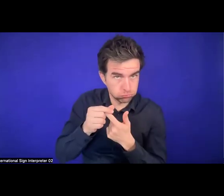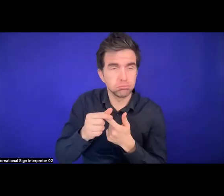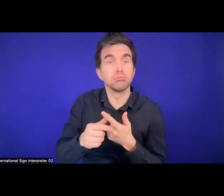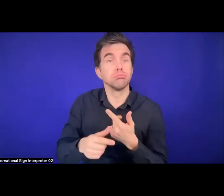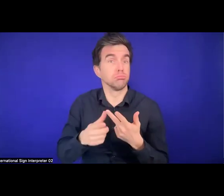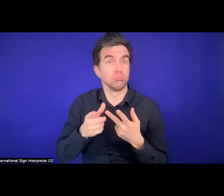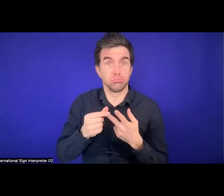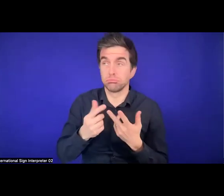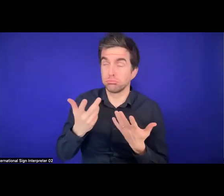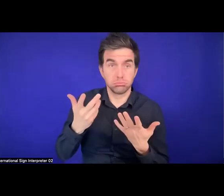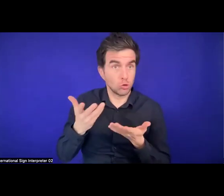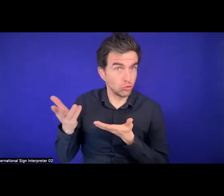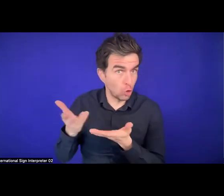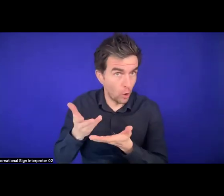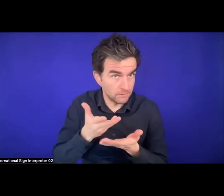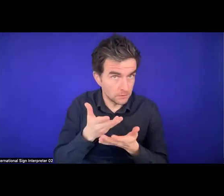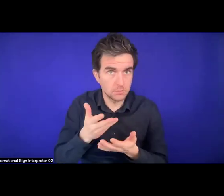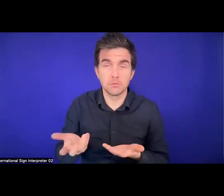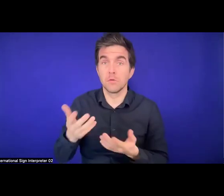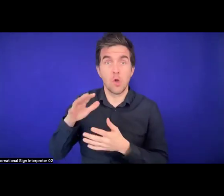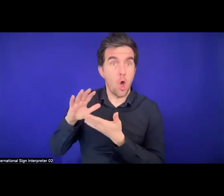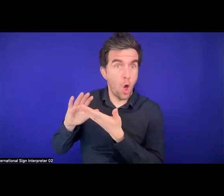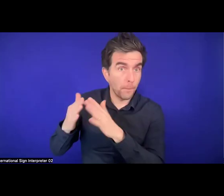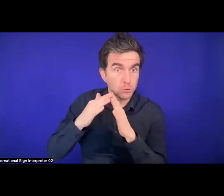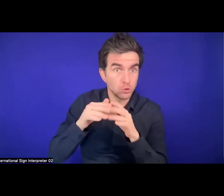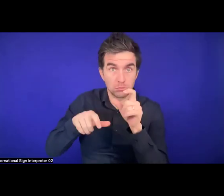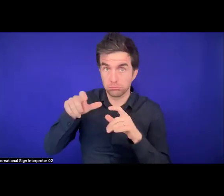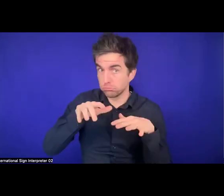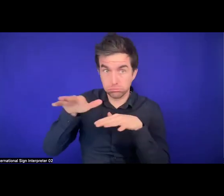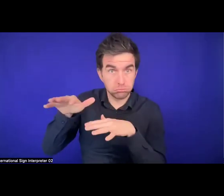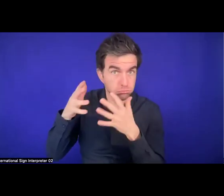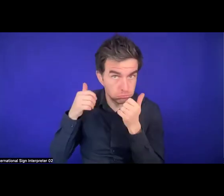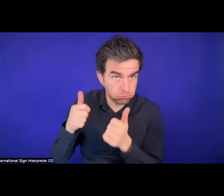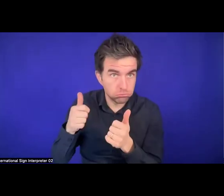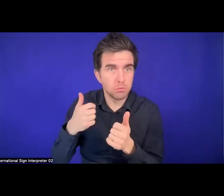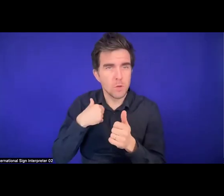around the challenges that persons with disabilities face in terms of accessing